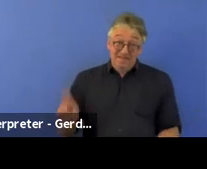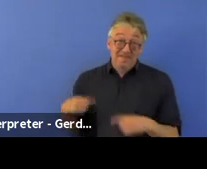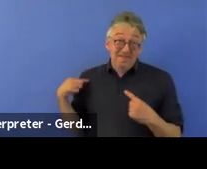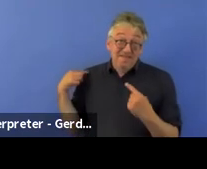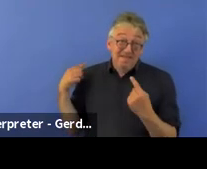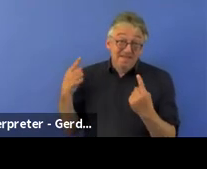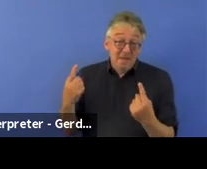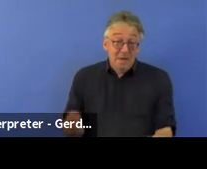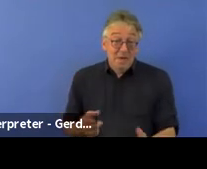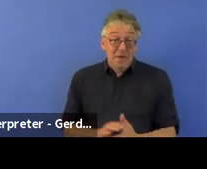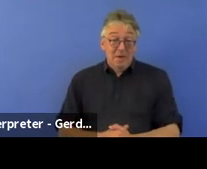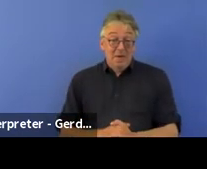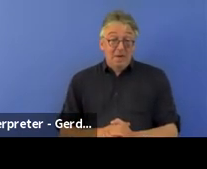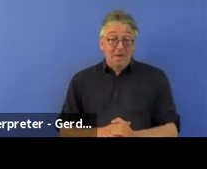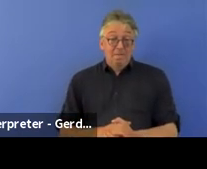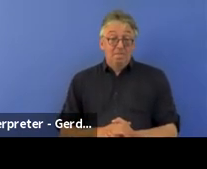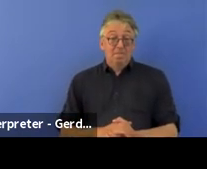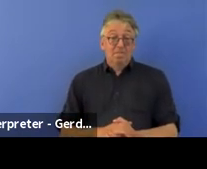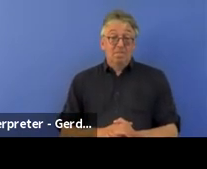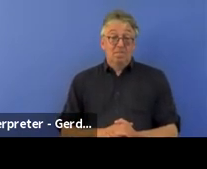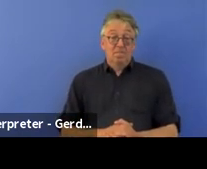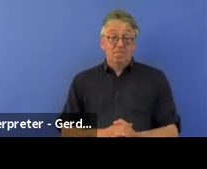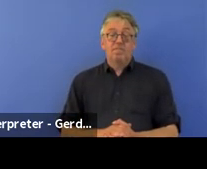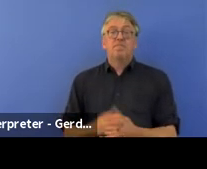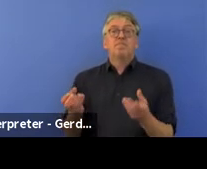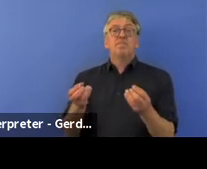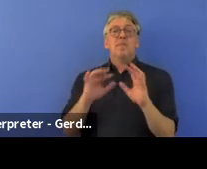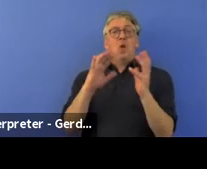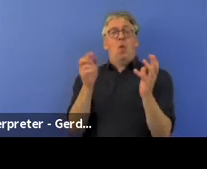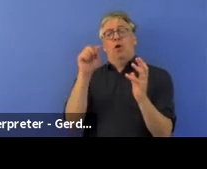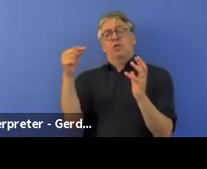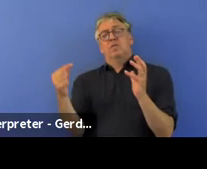socializing. When we talk about education of girls, it is quite a